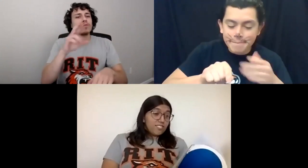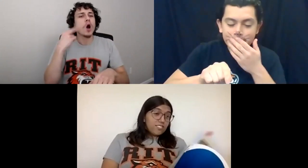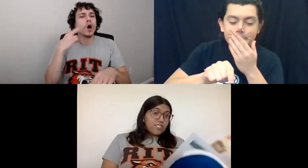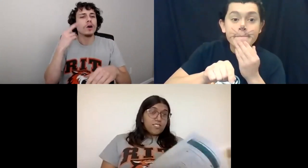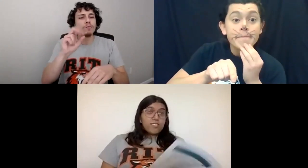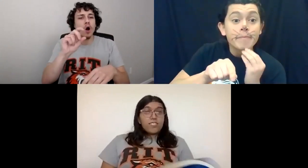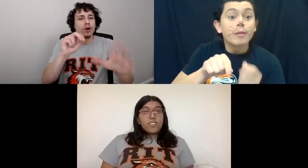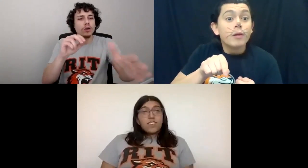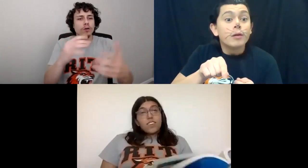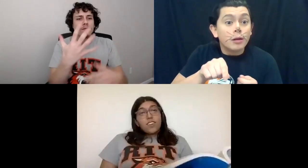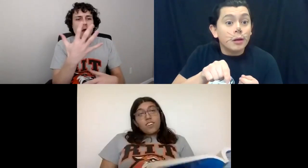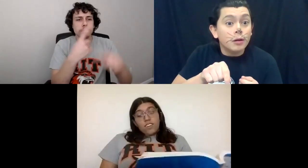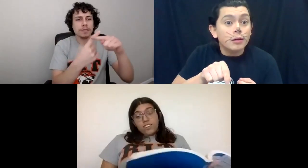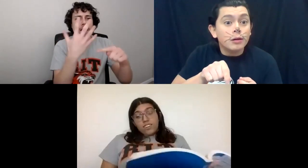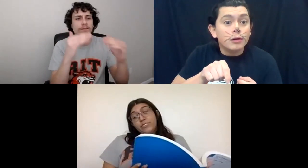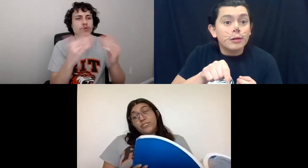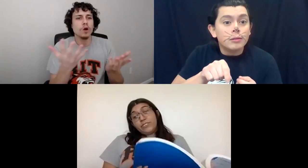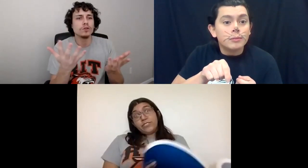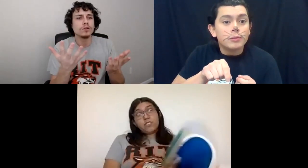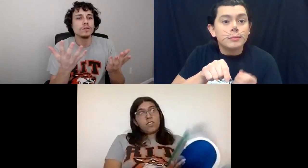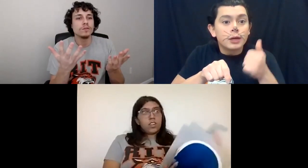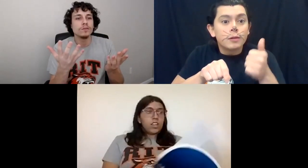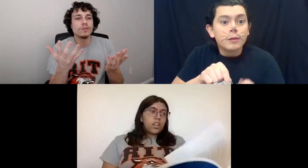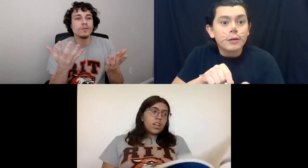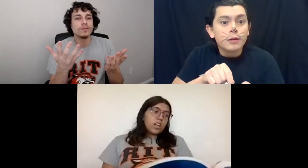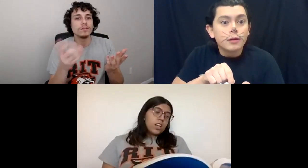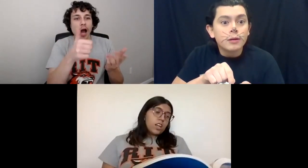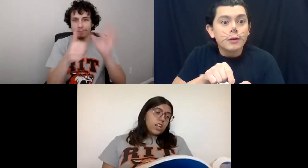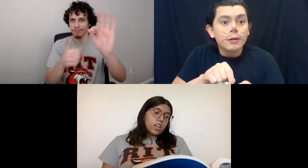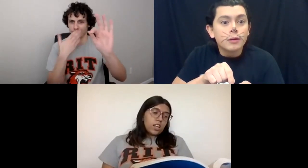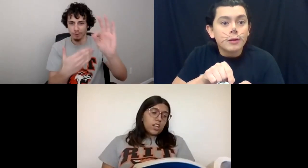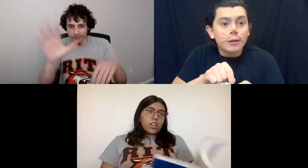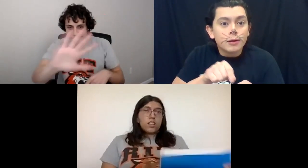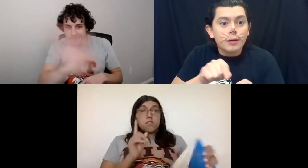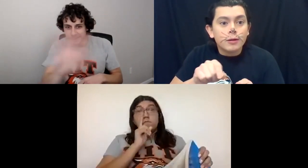Vladimir: Ronald, five plus five. Ronald: 10. Vladimir: Ten? Yes, ten! Good. Amanda? Amanda.